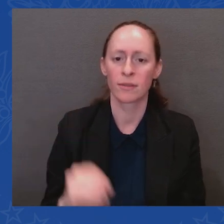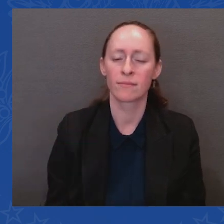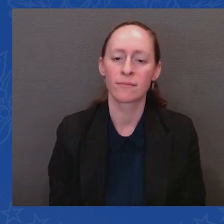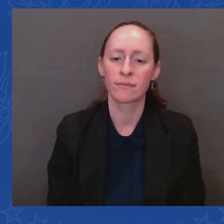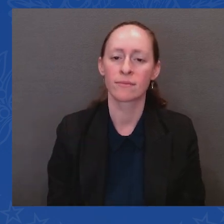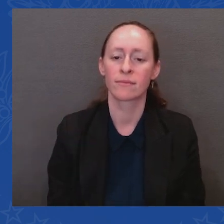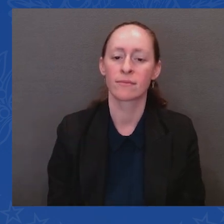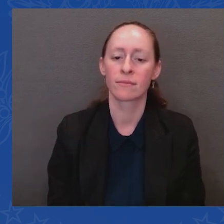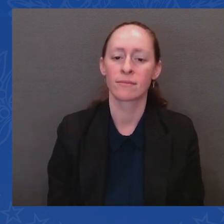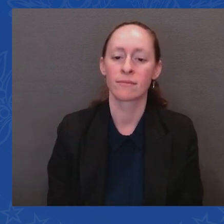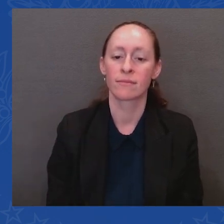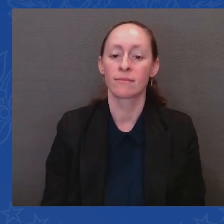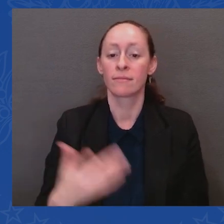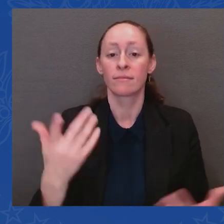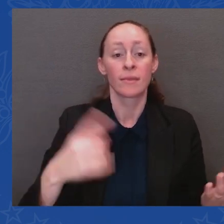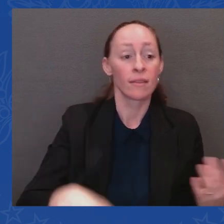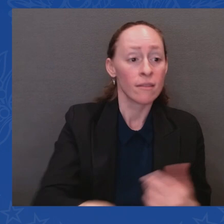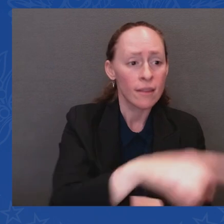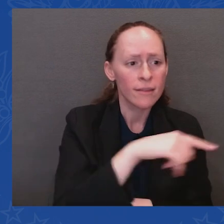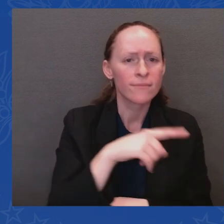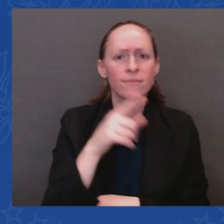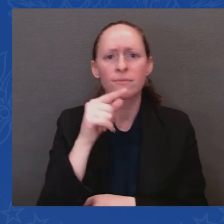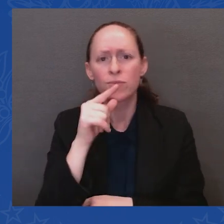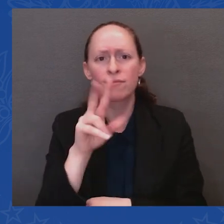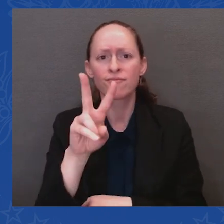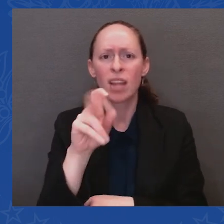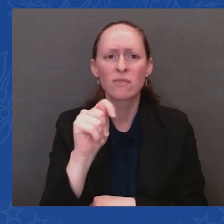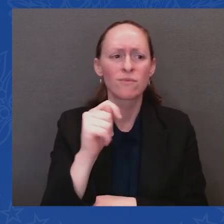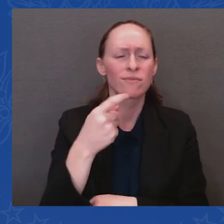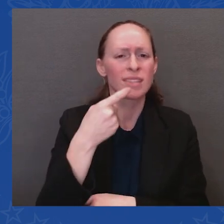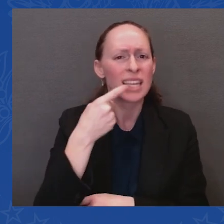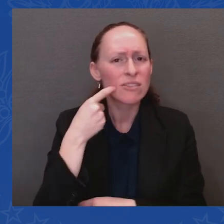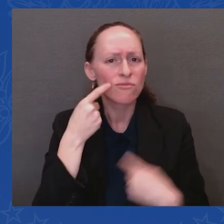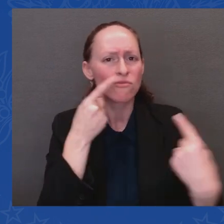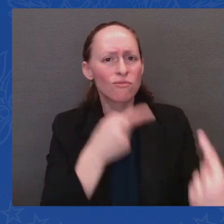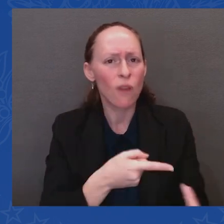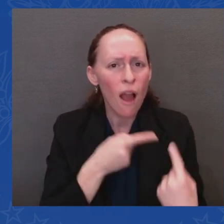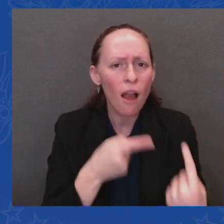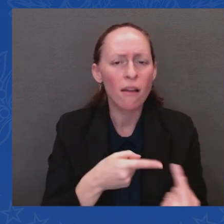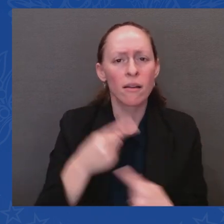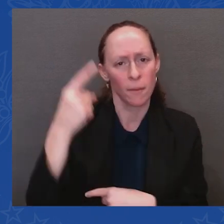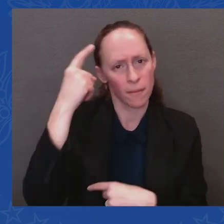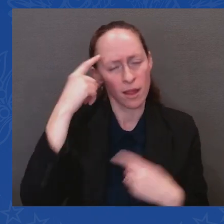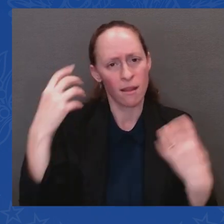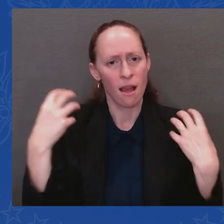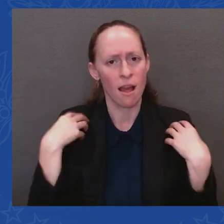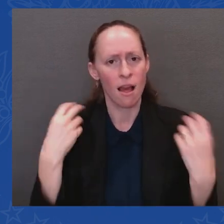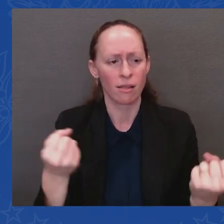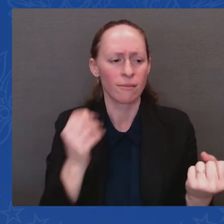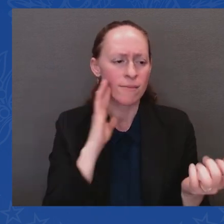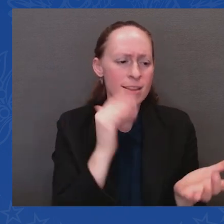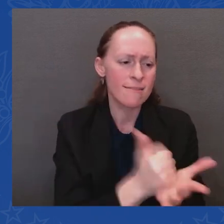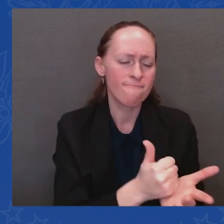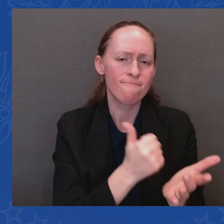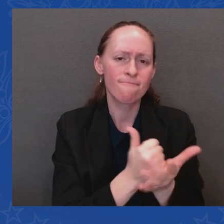from substance use or mental health challenges. David uses his personal experiences